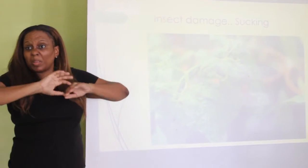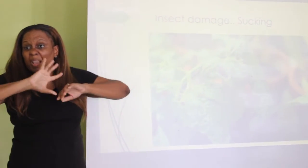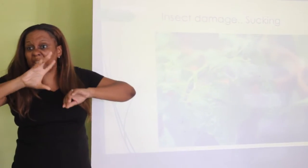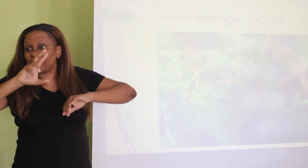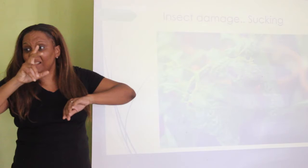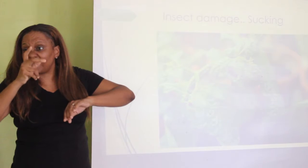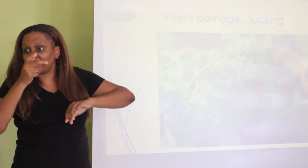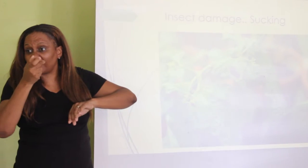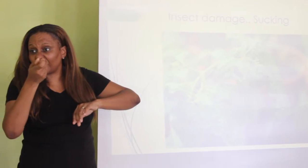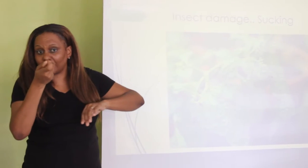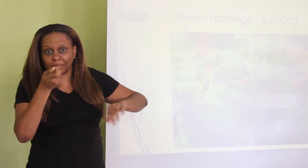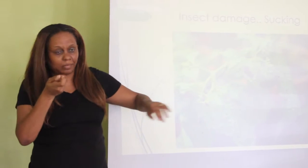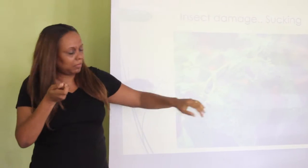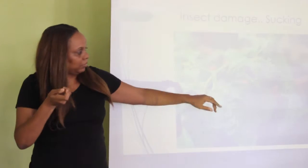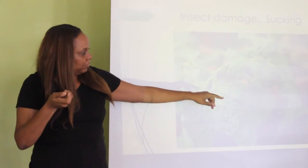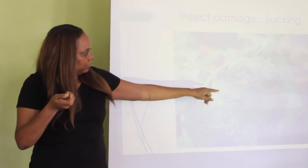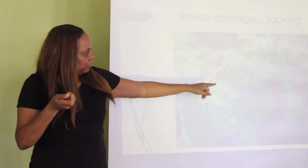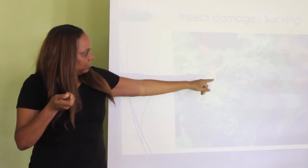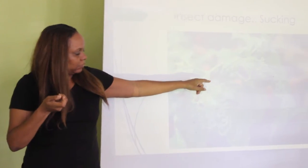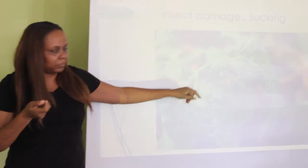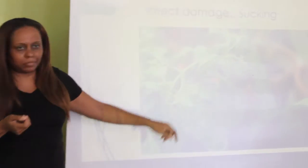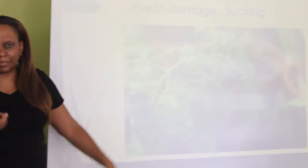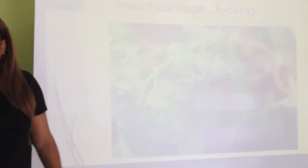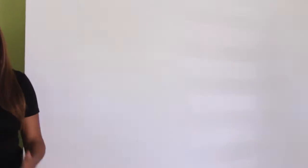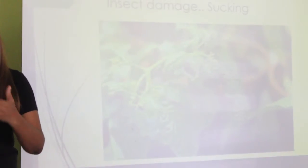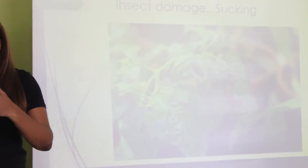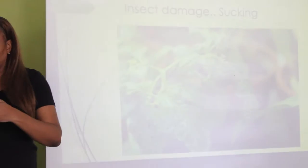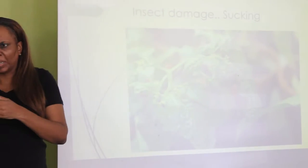in many cases you may not see the insect they underneath the leaf